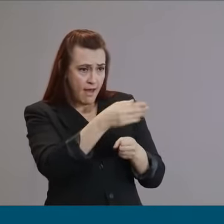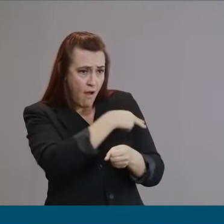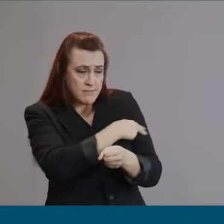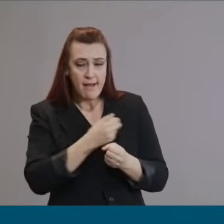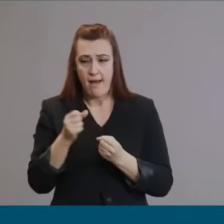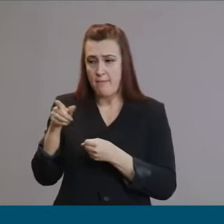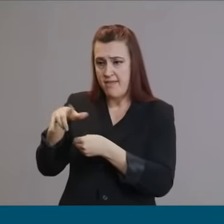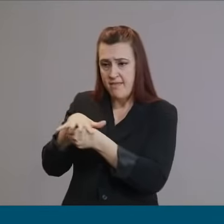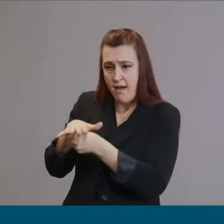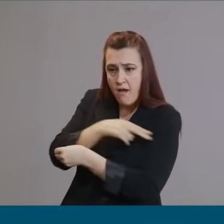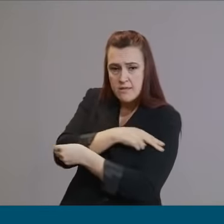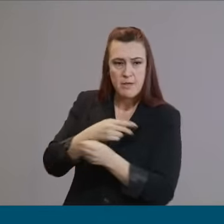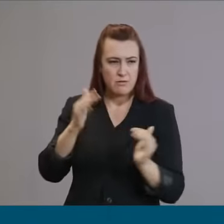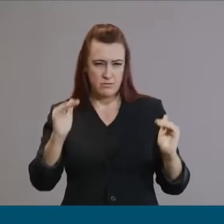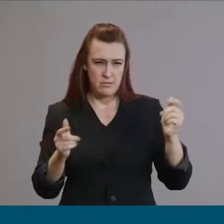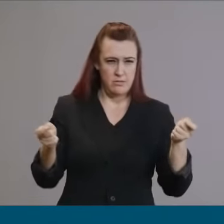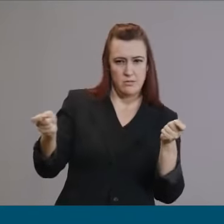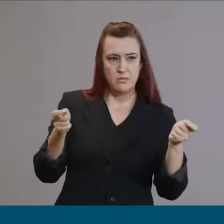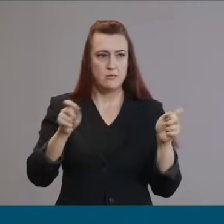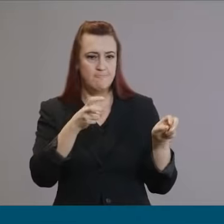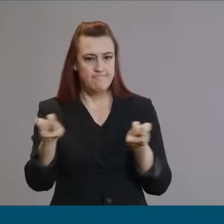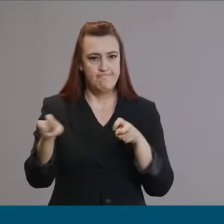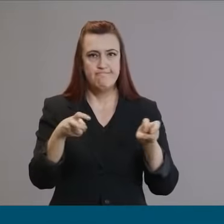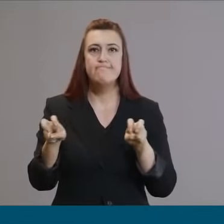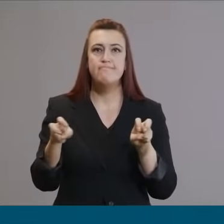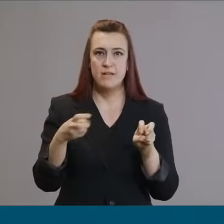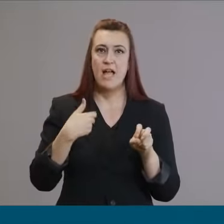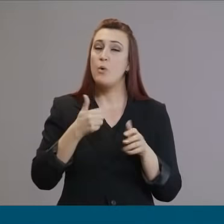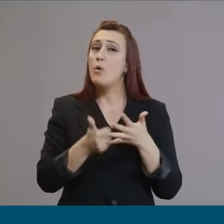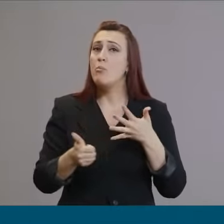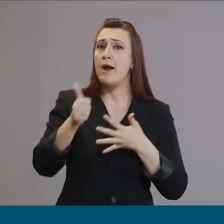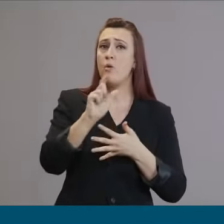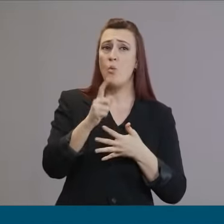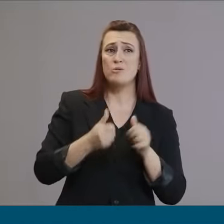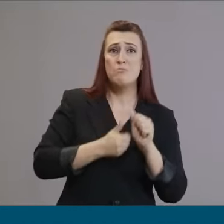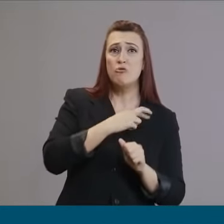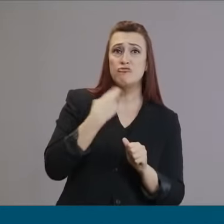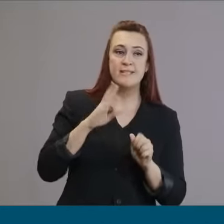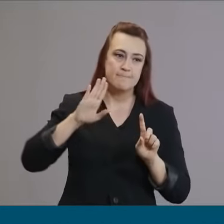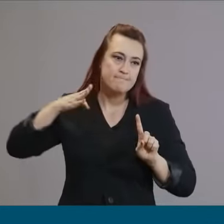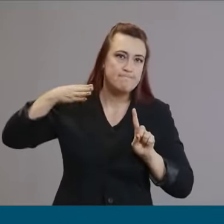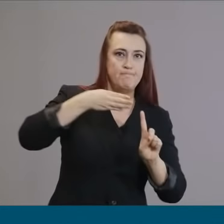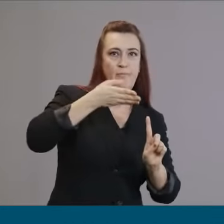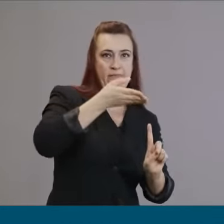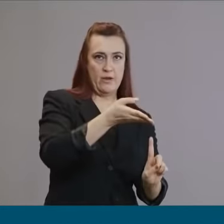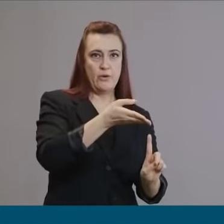AND WE ARE GOING TO PRIORITIZE WHERE THE RISK IS HIGHEST IN ARIZONA, OUR SKILLED NURSING